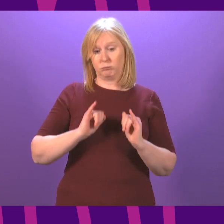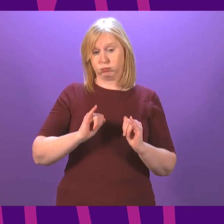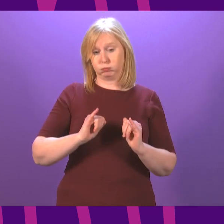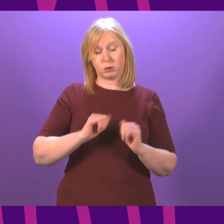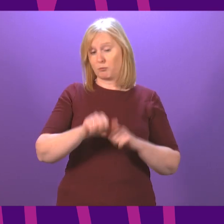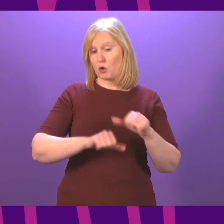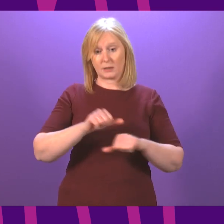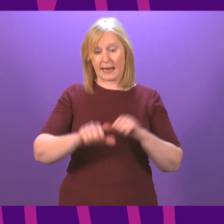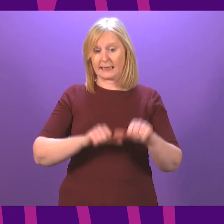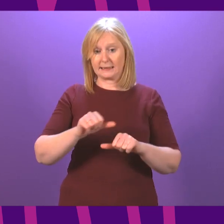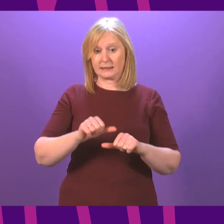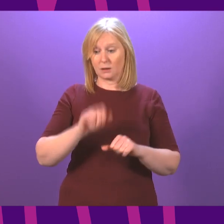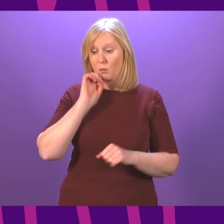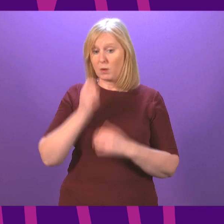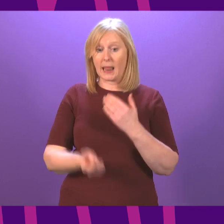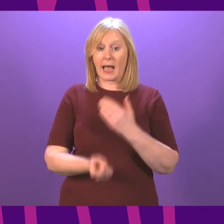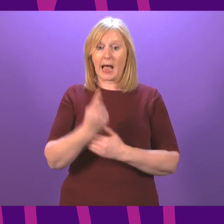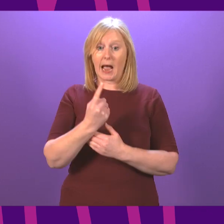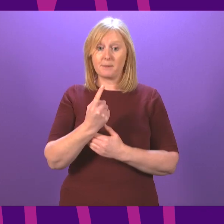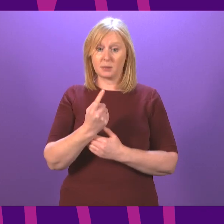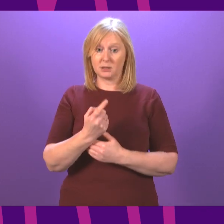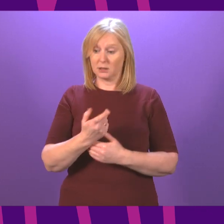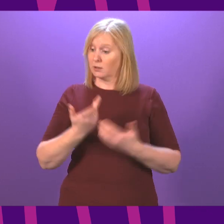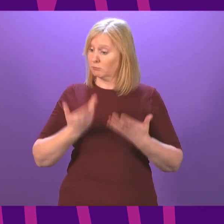standards that this Parliament sets will be able to be fatally undermined by the